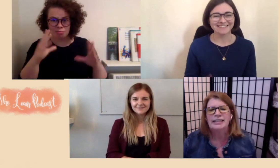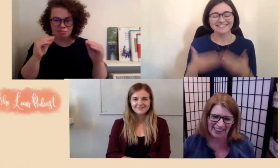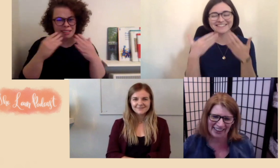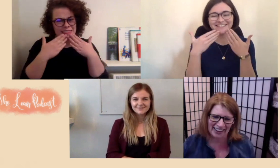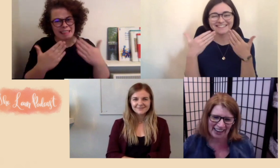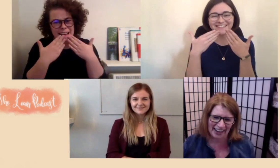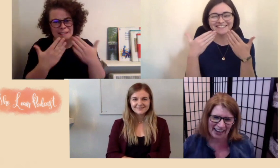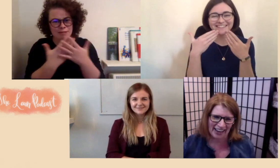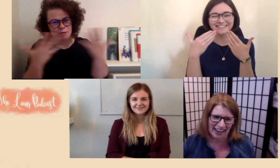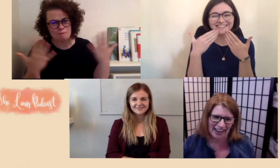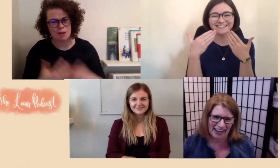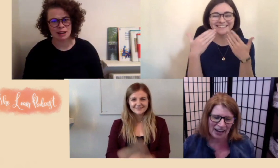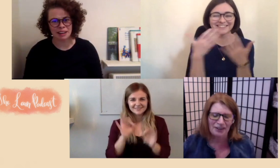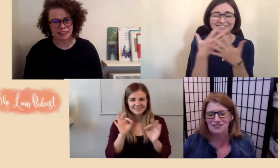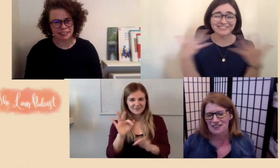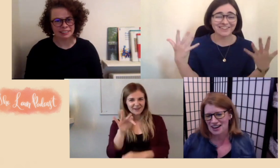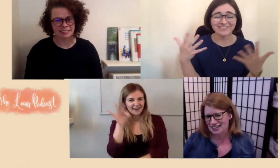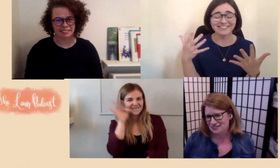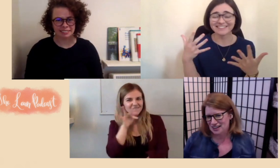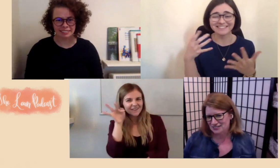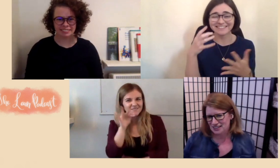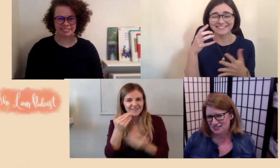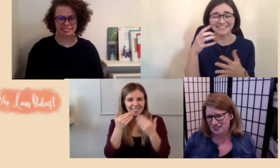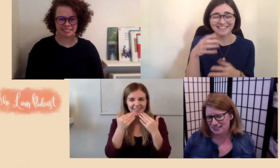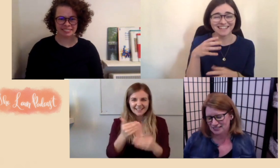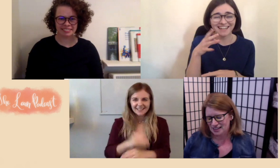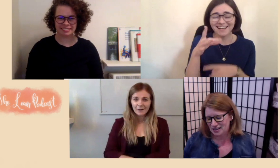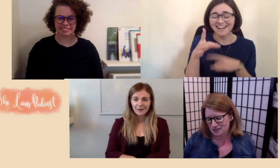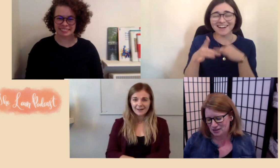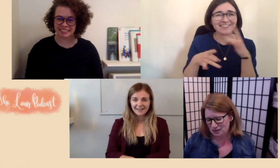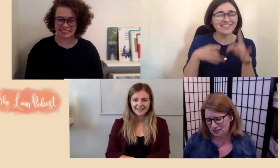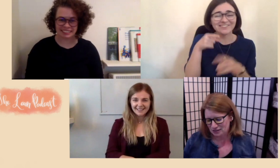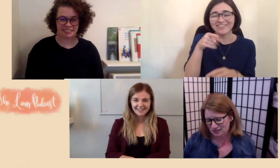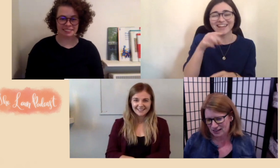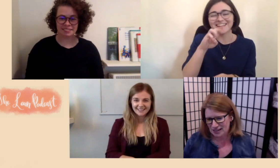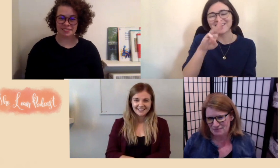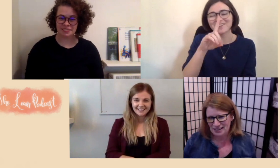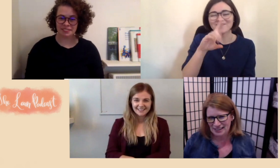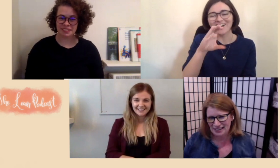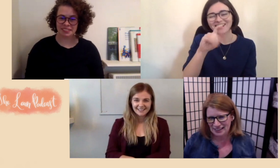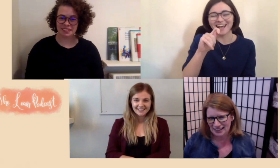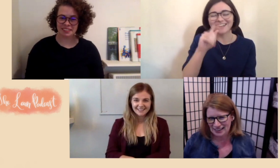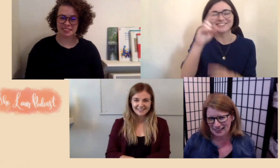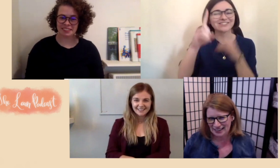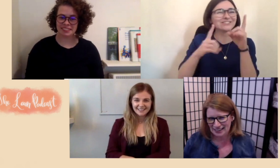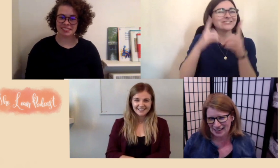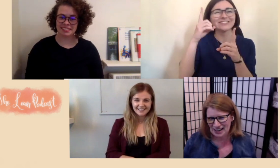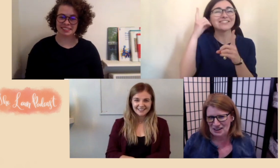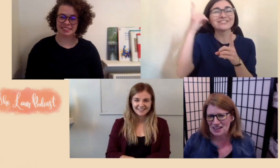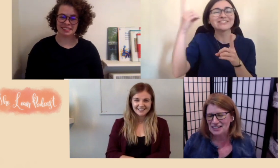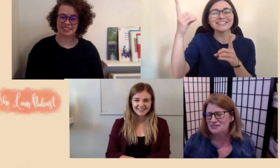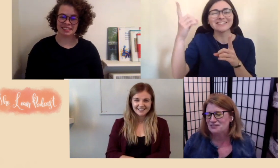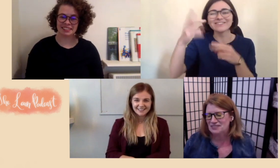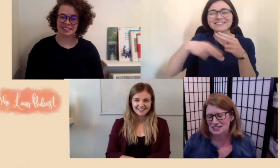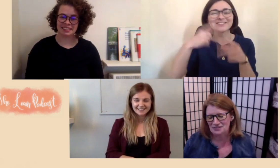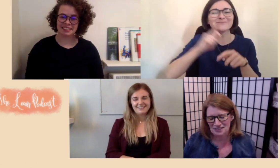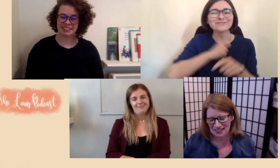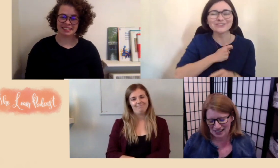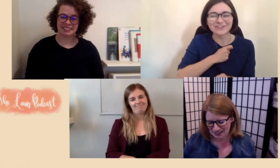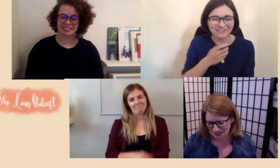I love that. - That's gonna be my line. It's so true. It's so true. This has been phenomenal. Thank you so much for agreeing to do this.